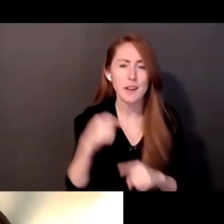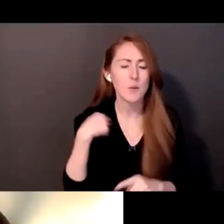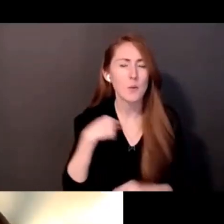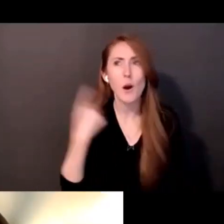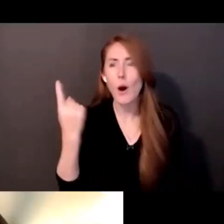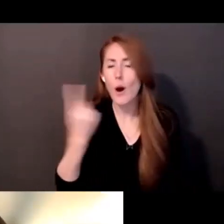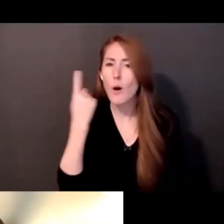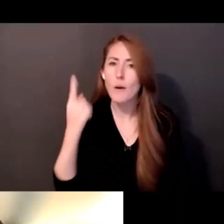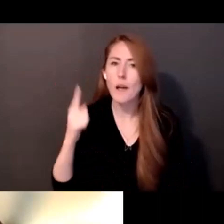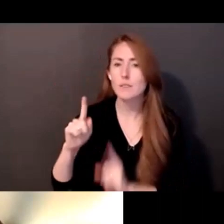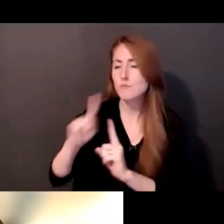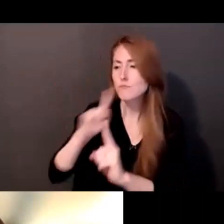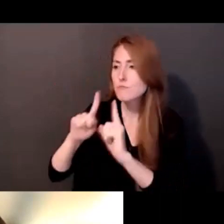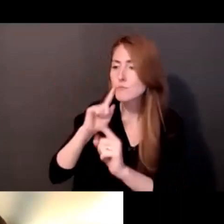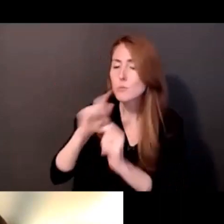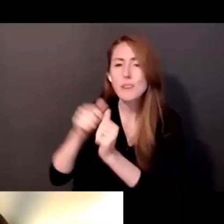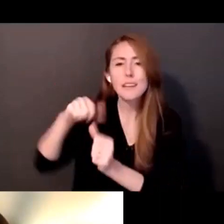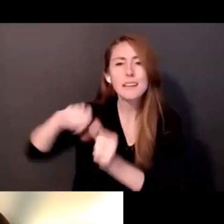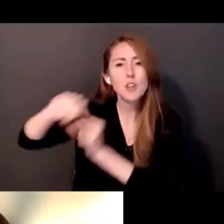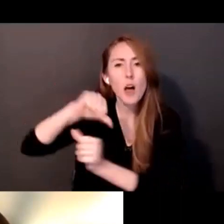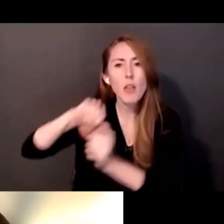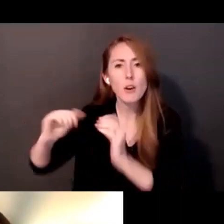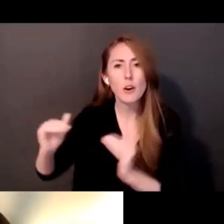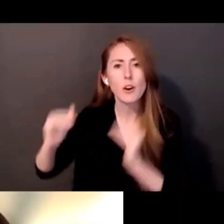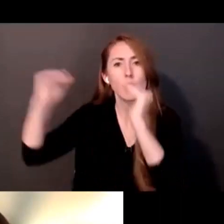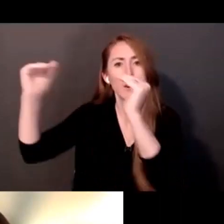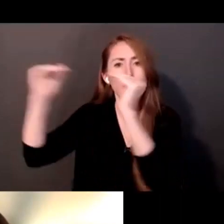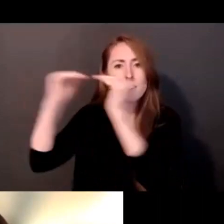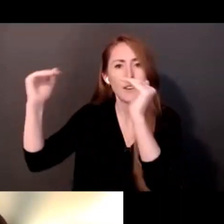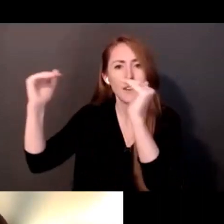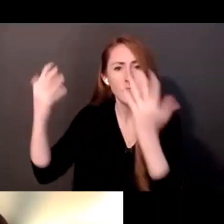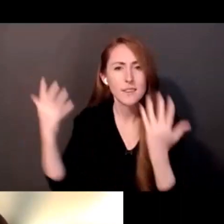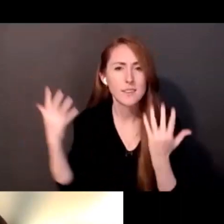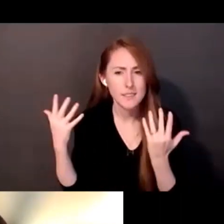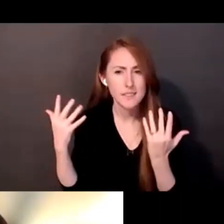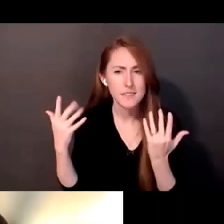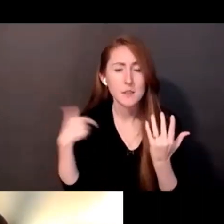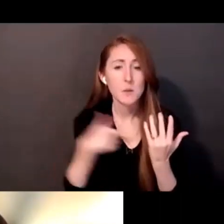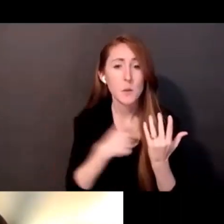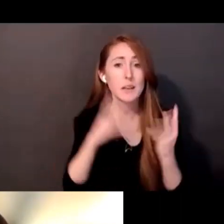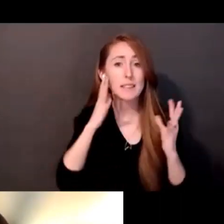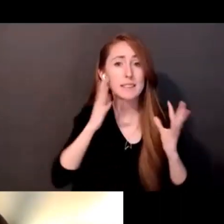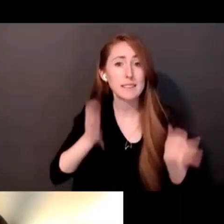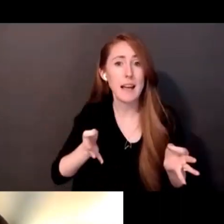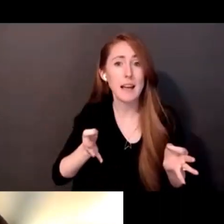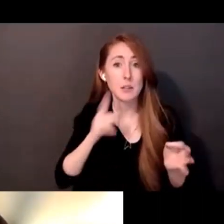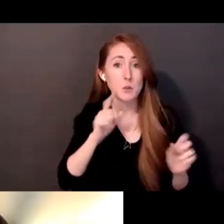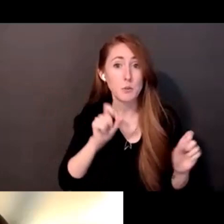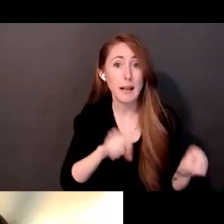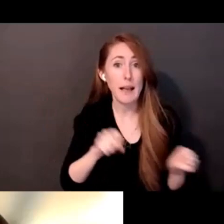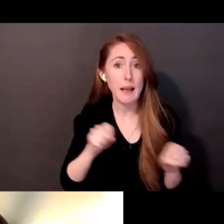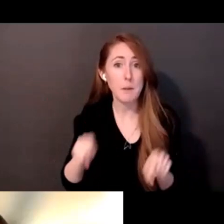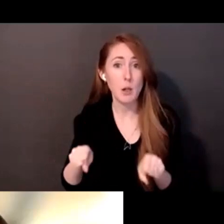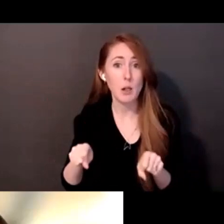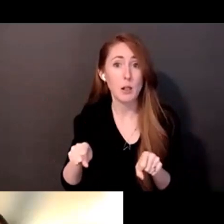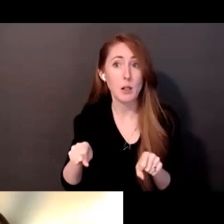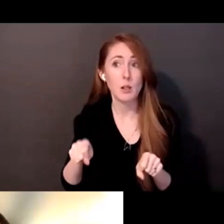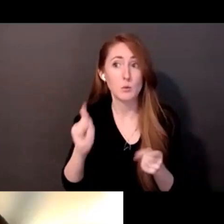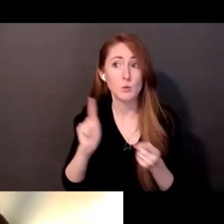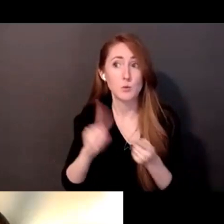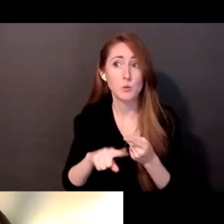so I think we decided to do that to be able to get them talking